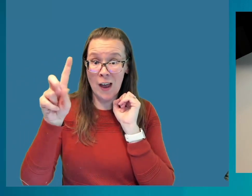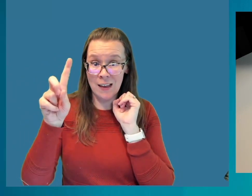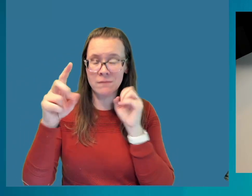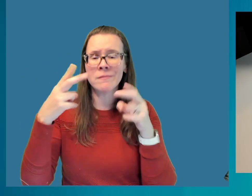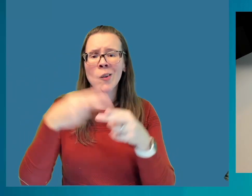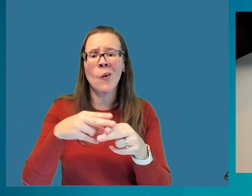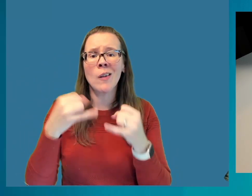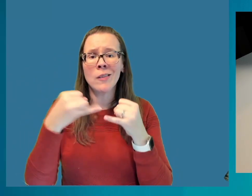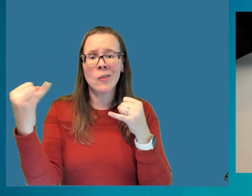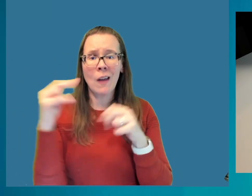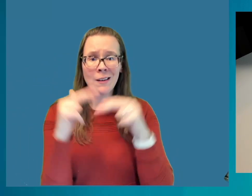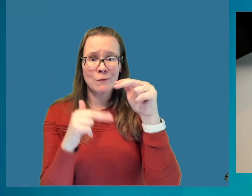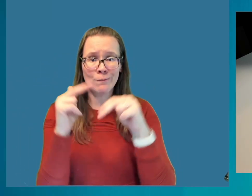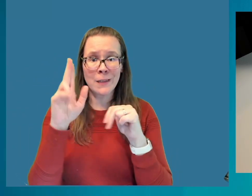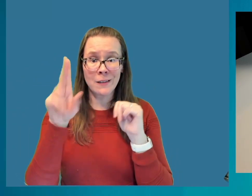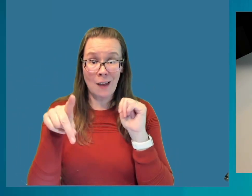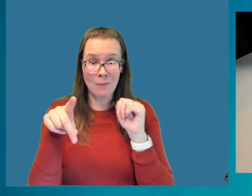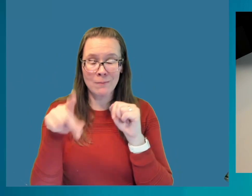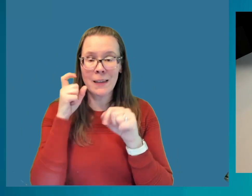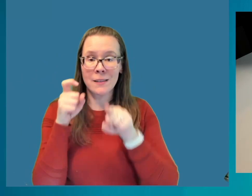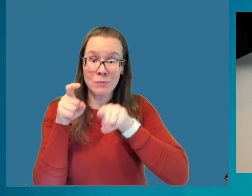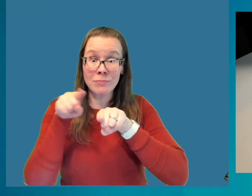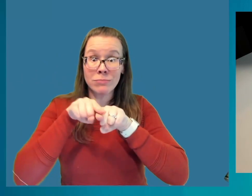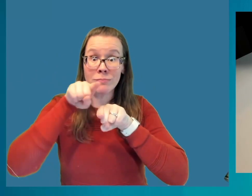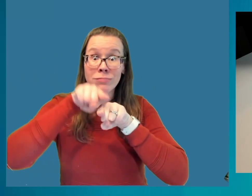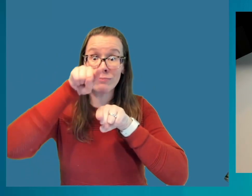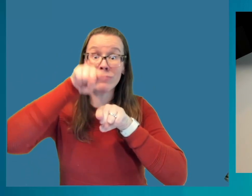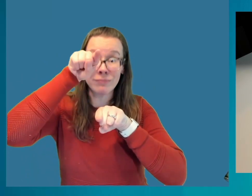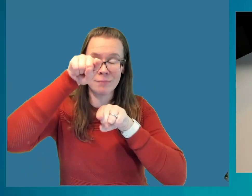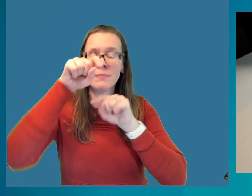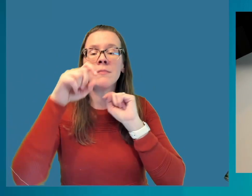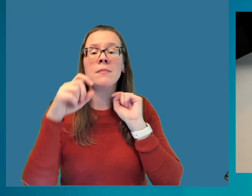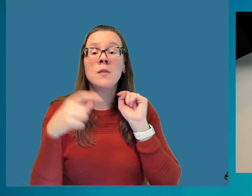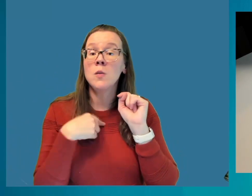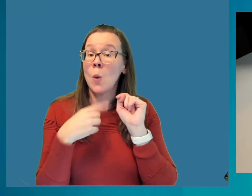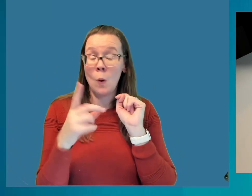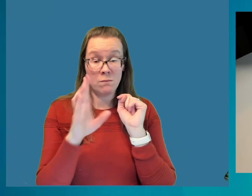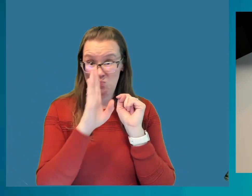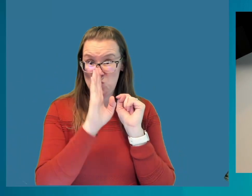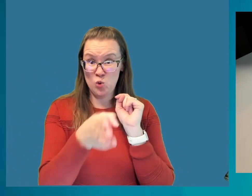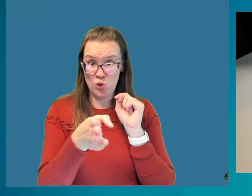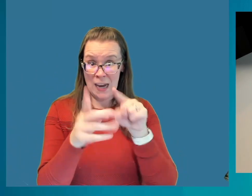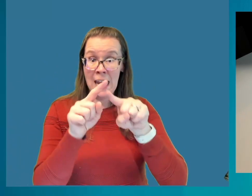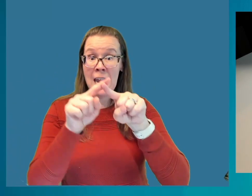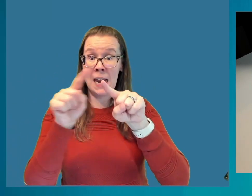and then go back again - you're going to end up with four layers of thread buildup. And that makes